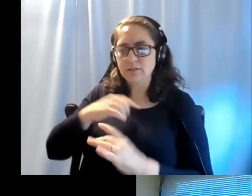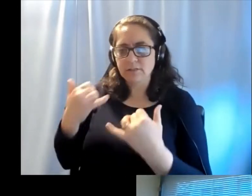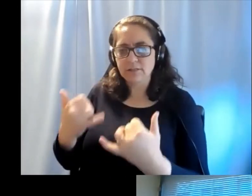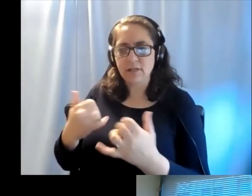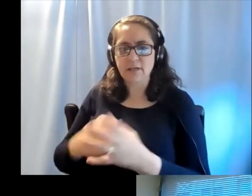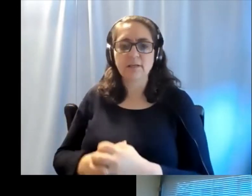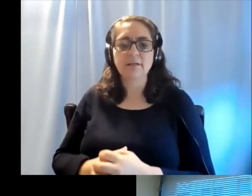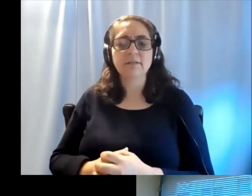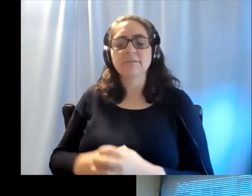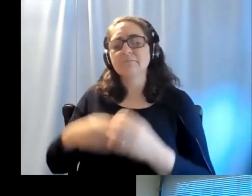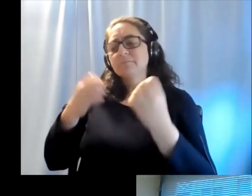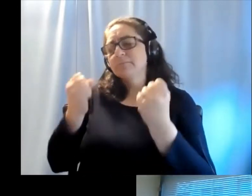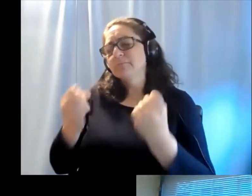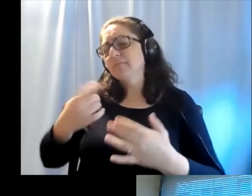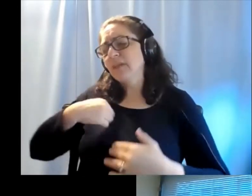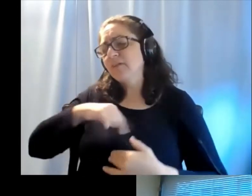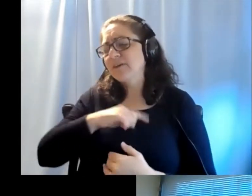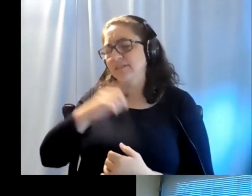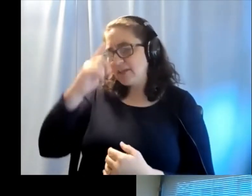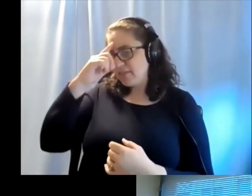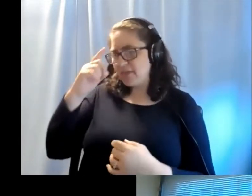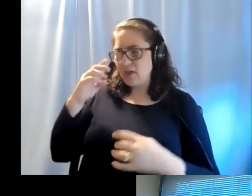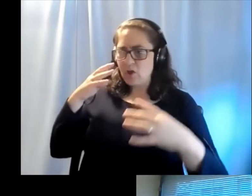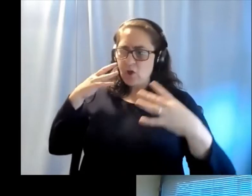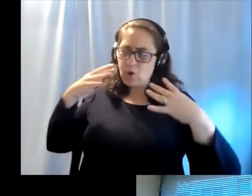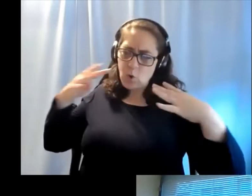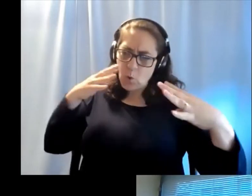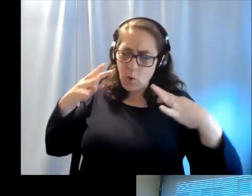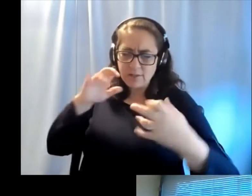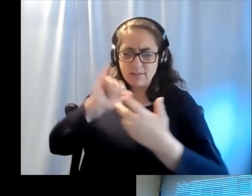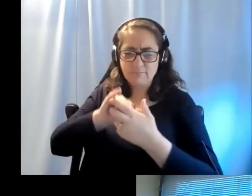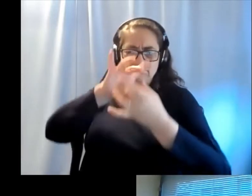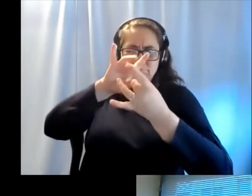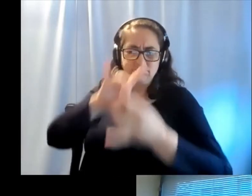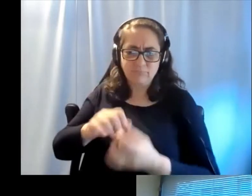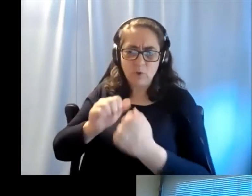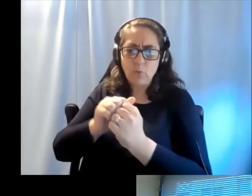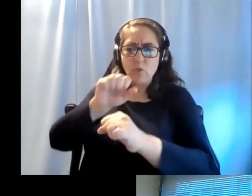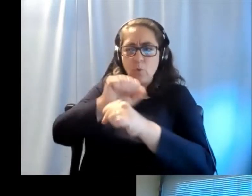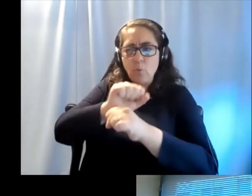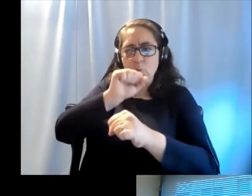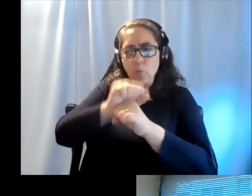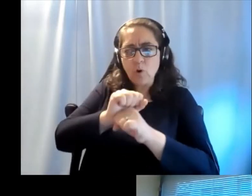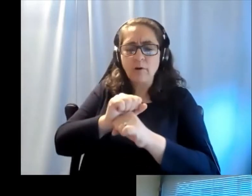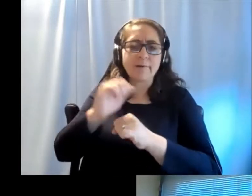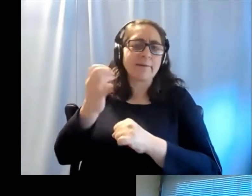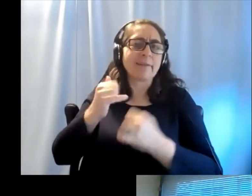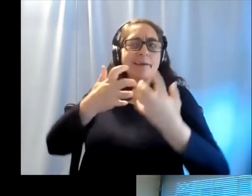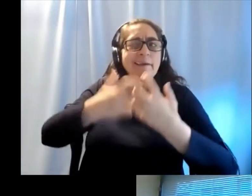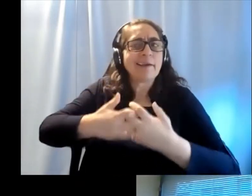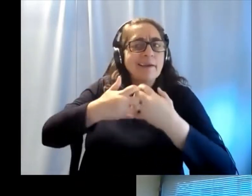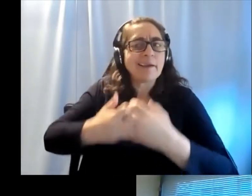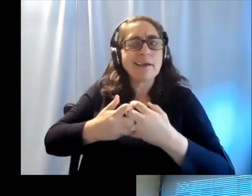Many of us think of noise as a workplace issue, involving loud engines and landscaping equipment